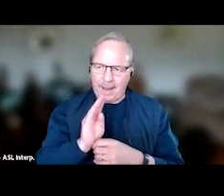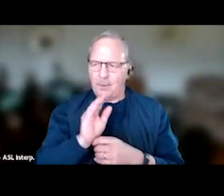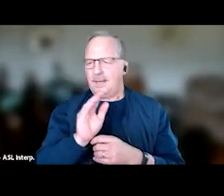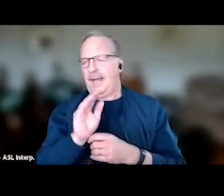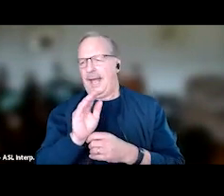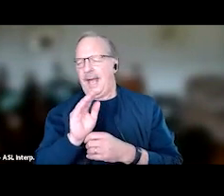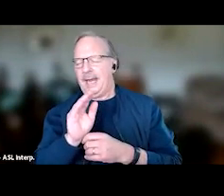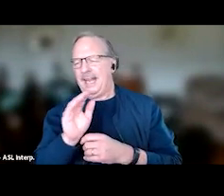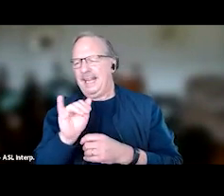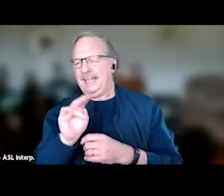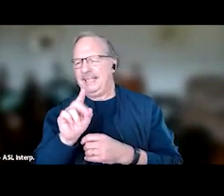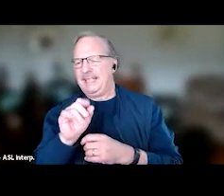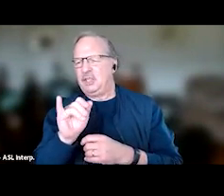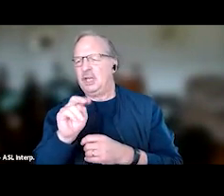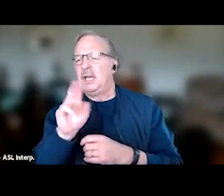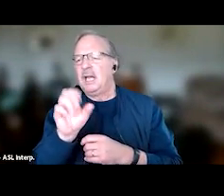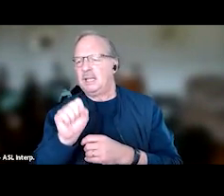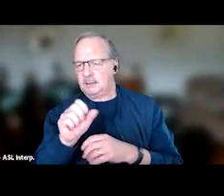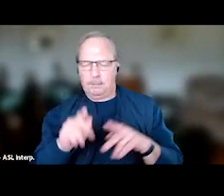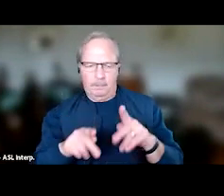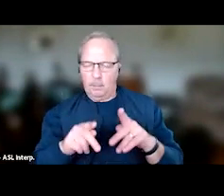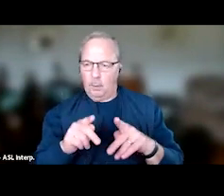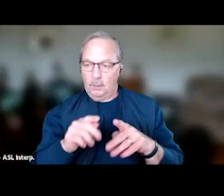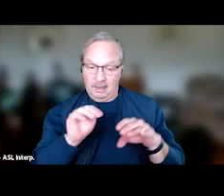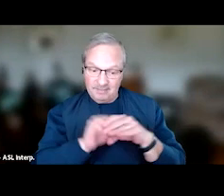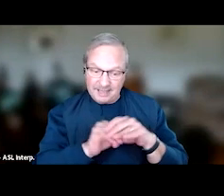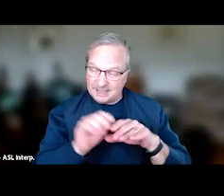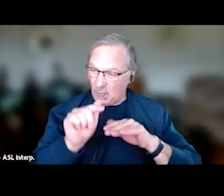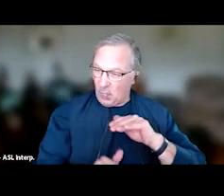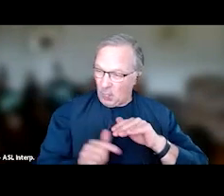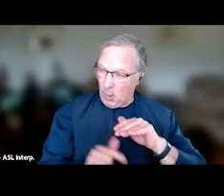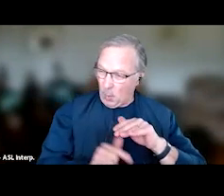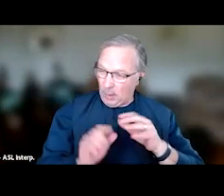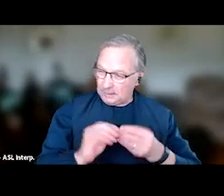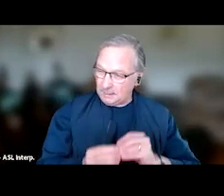find access to treatment at even lower rates than the already low rate in the general population.